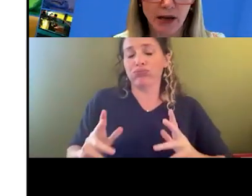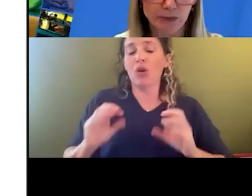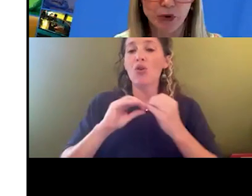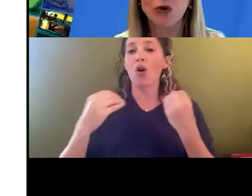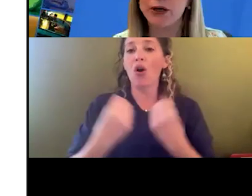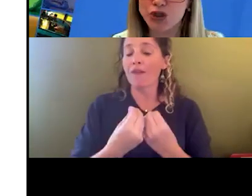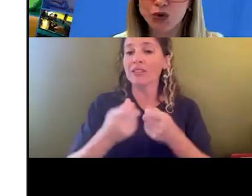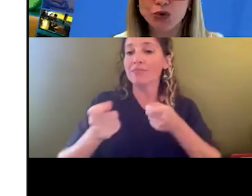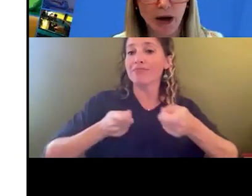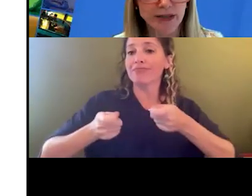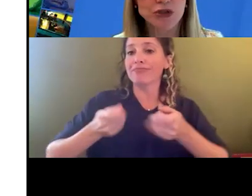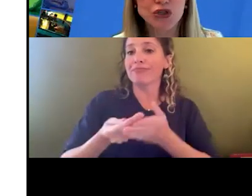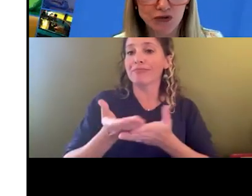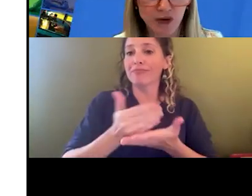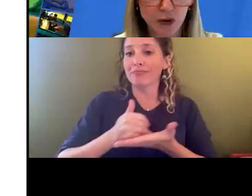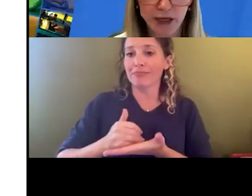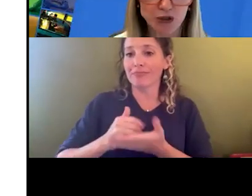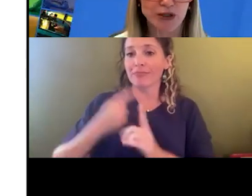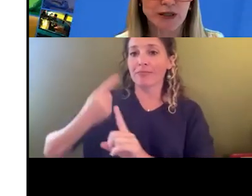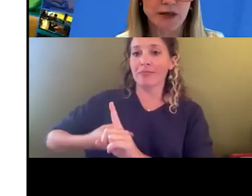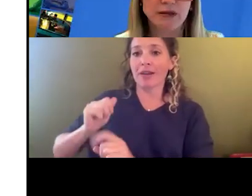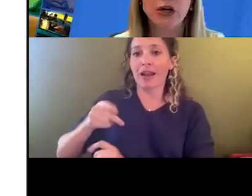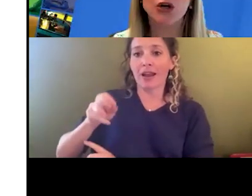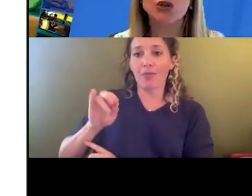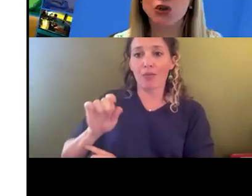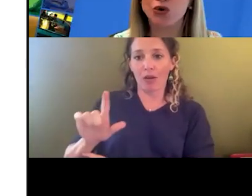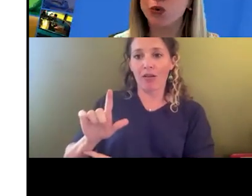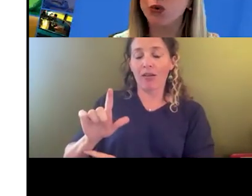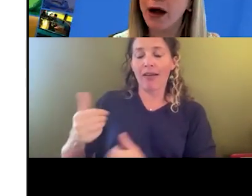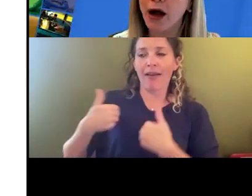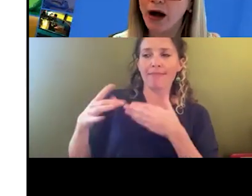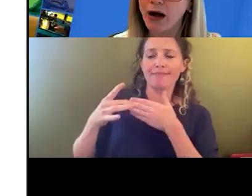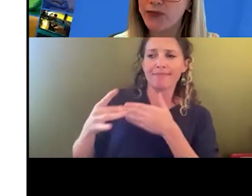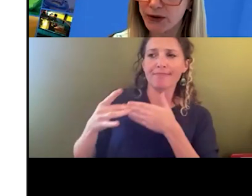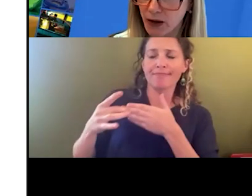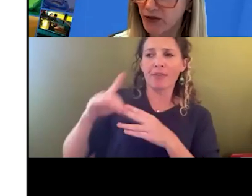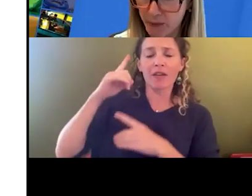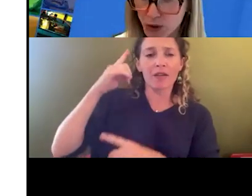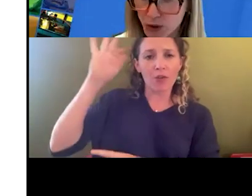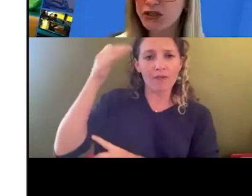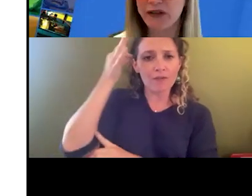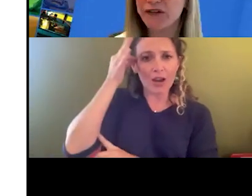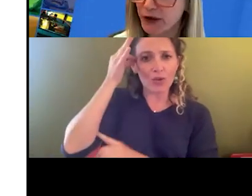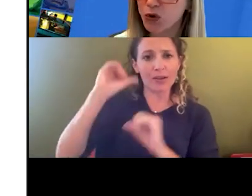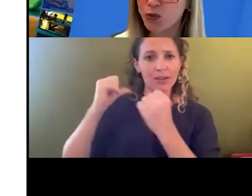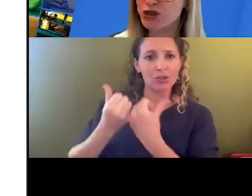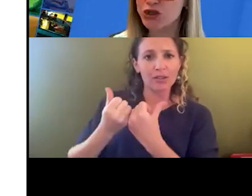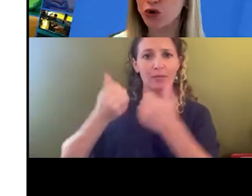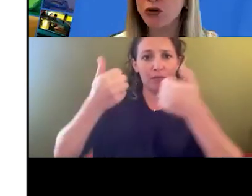April issued guidance to federal agencies, they posted in the Federal Register